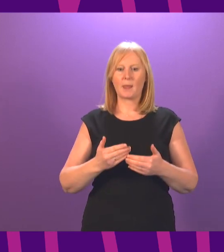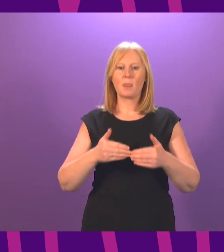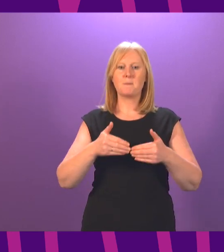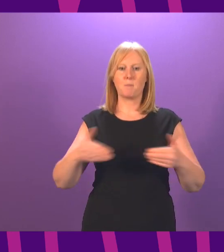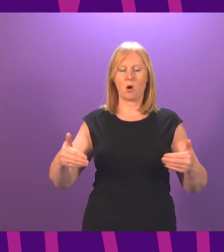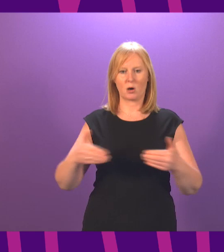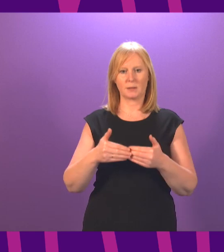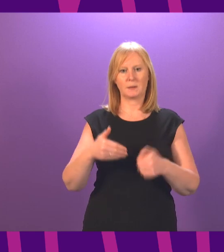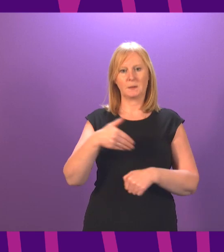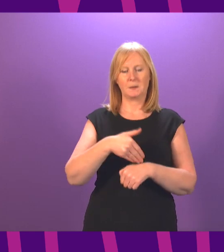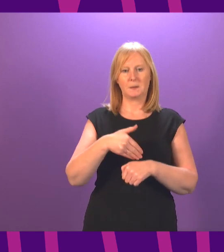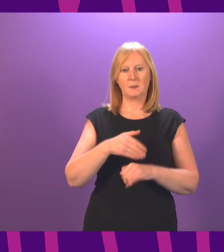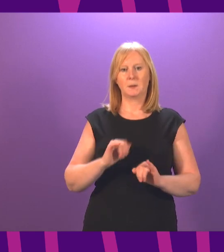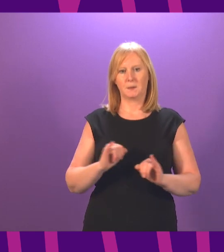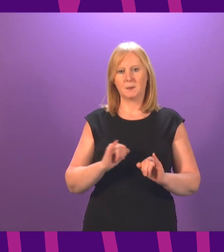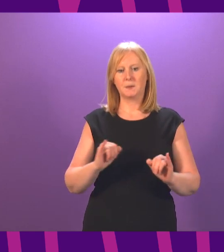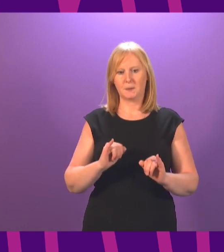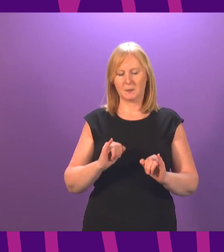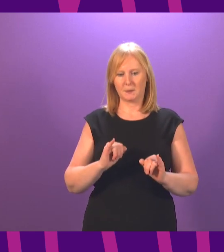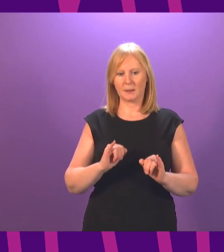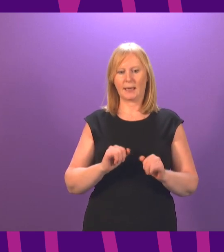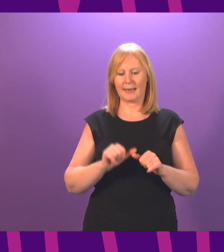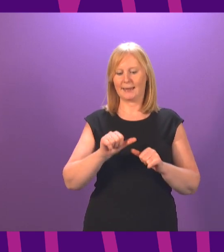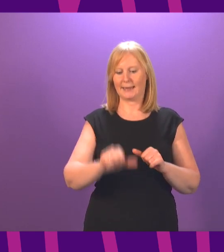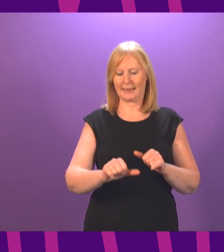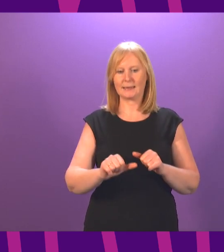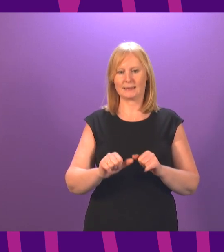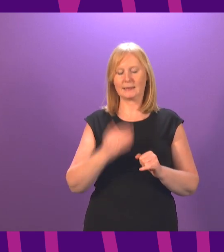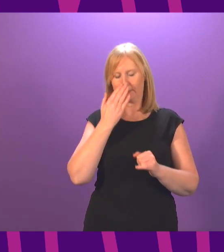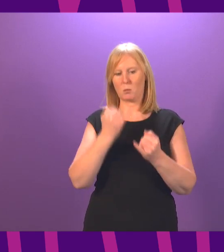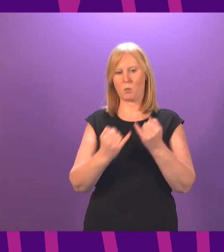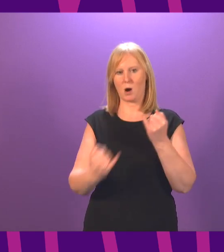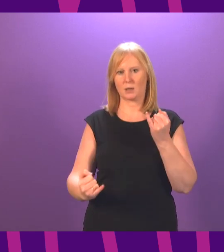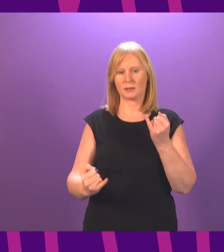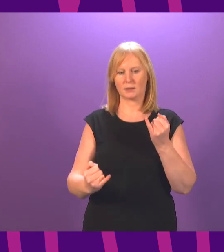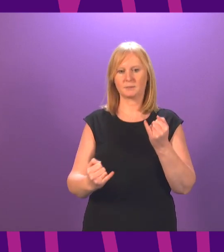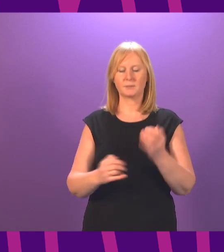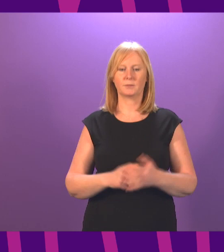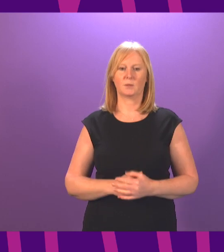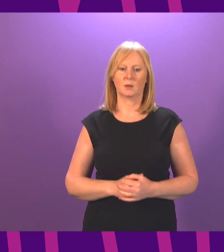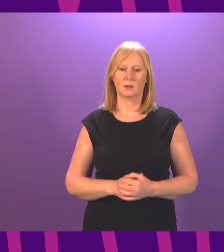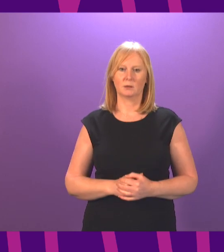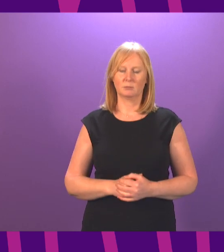and the second threatens to do even worse. A United Kingdom Government source told The Times that there were